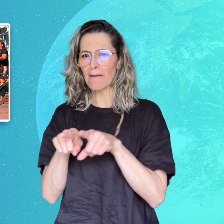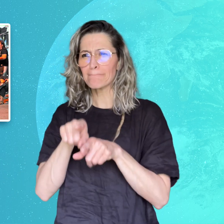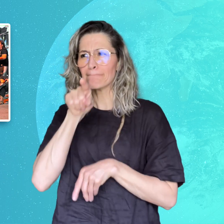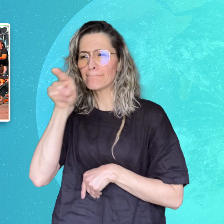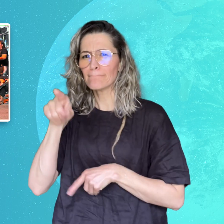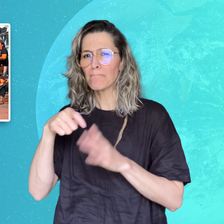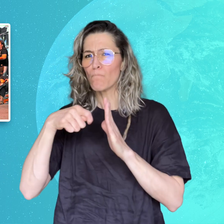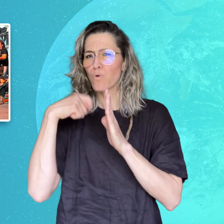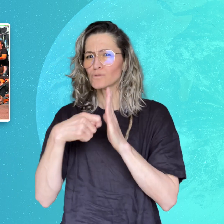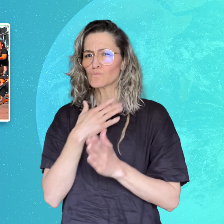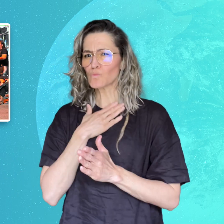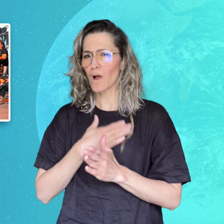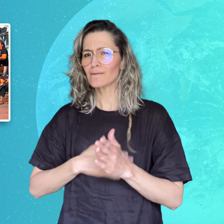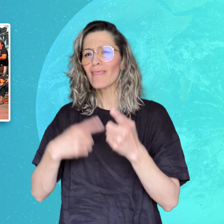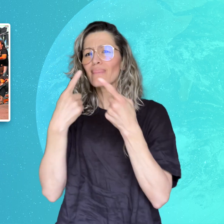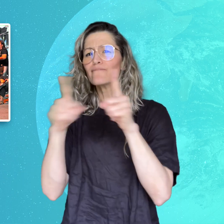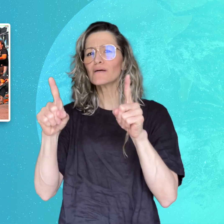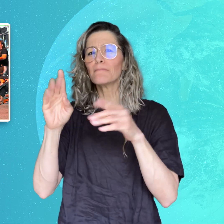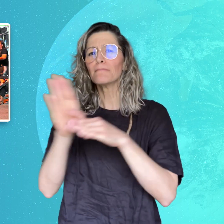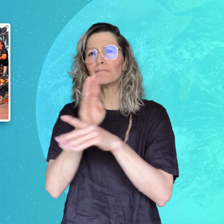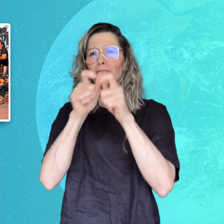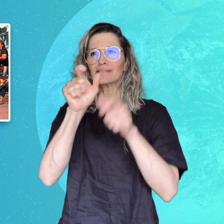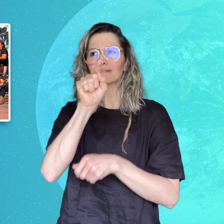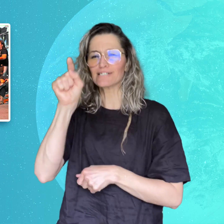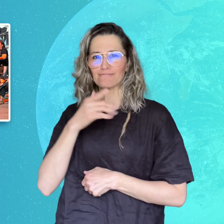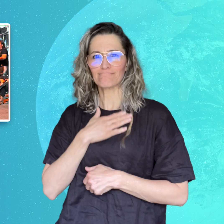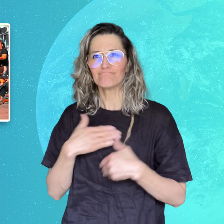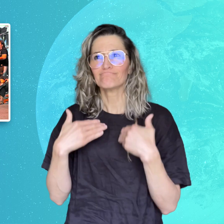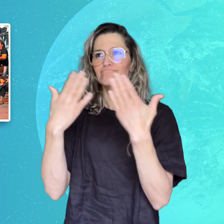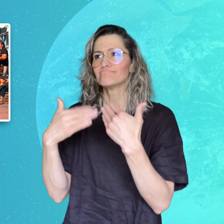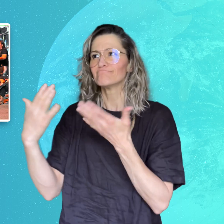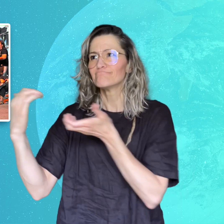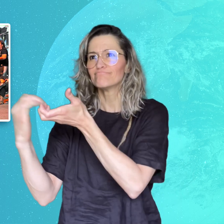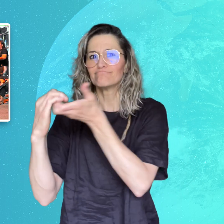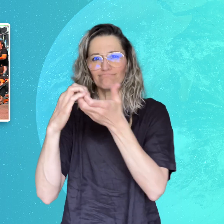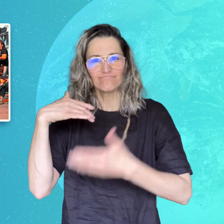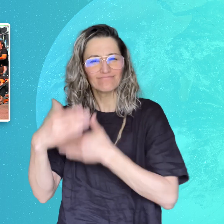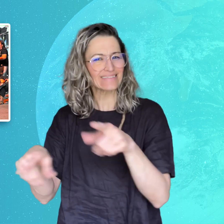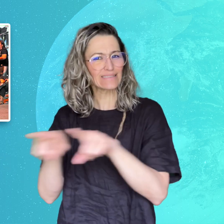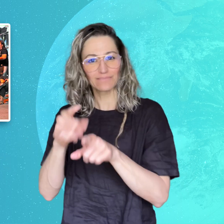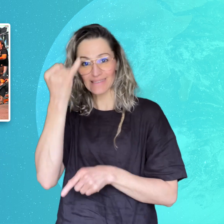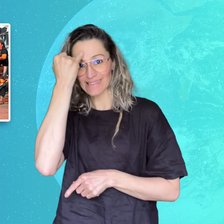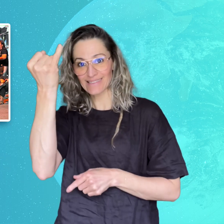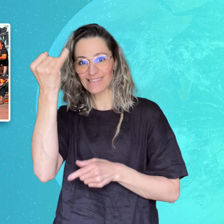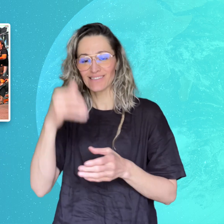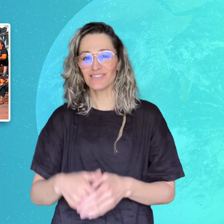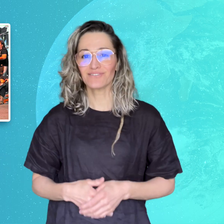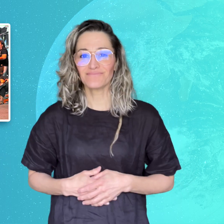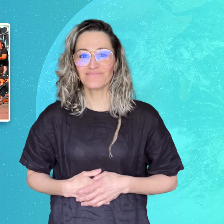to do similar projects with other employers.